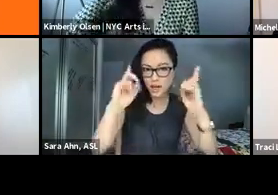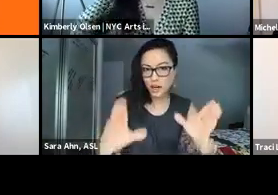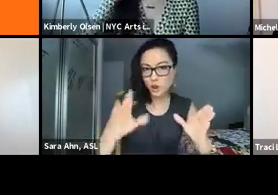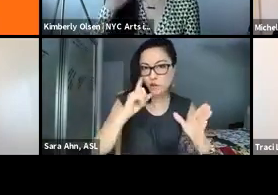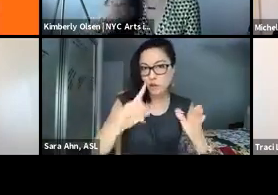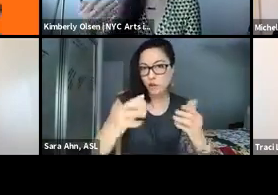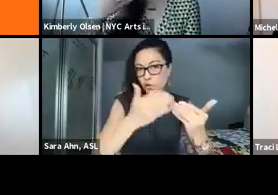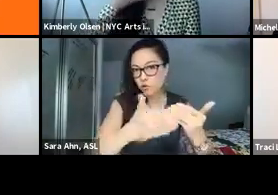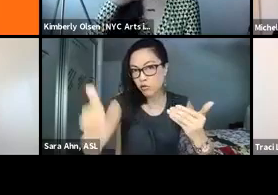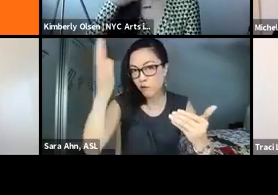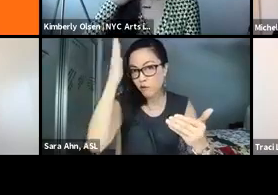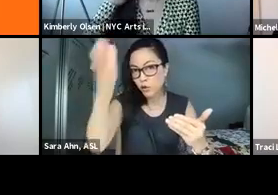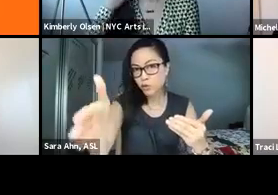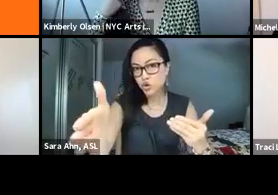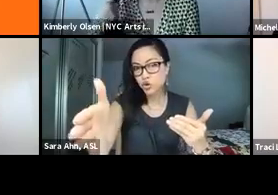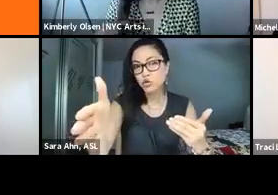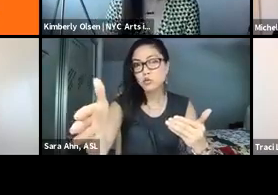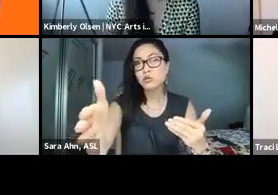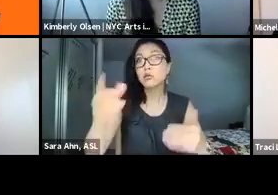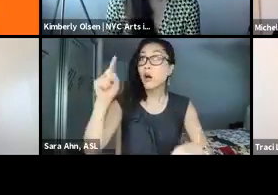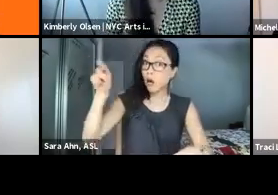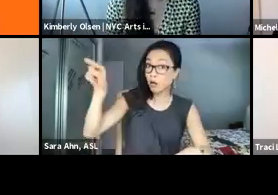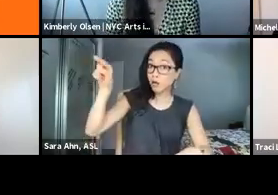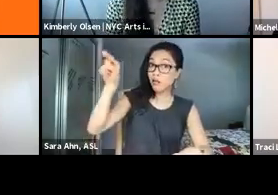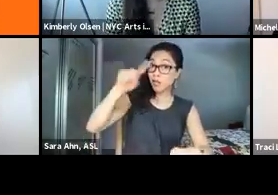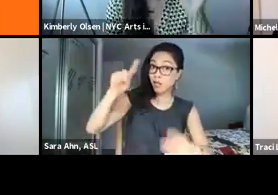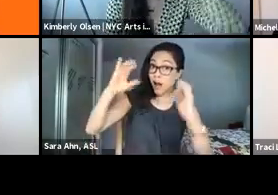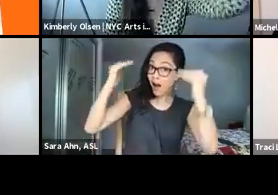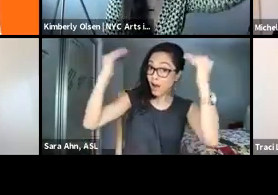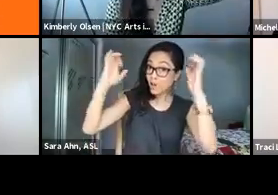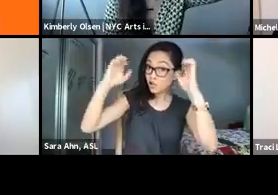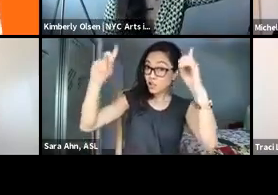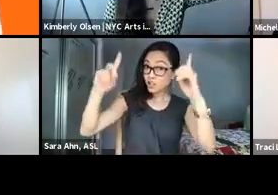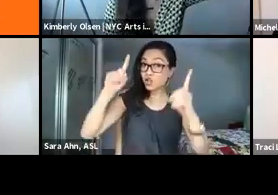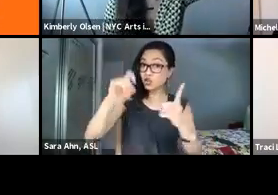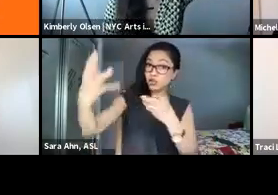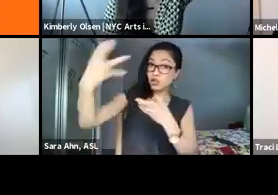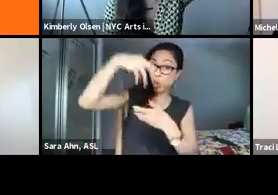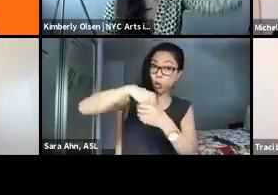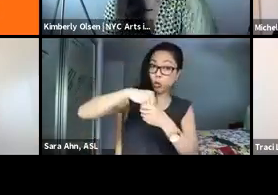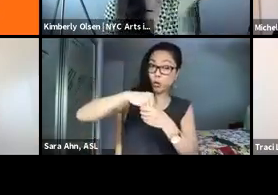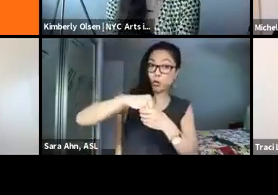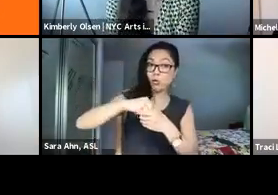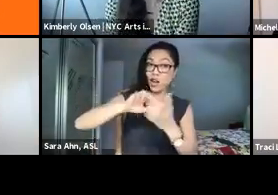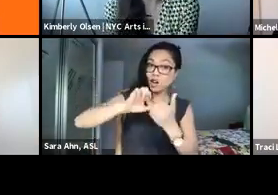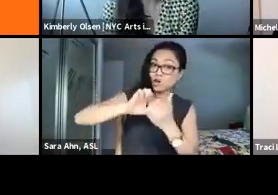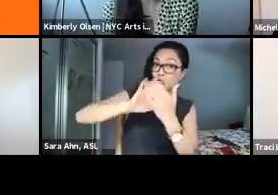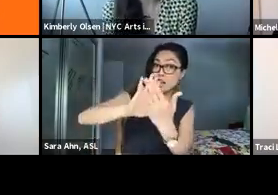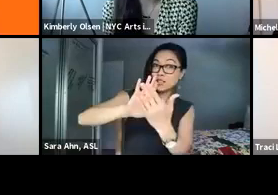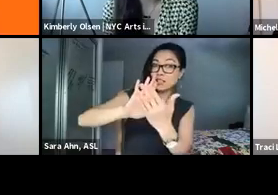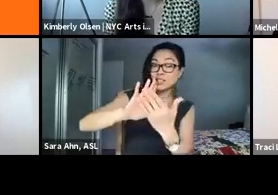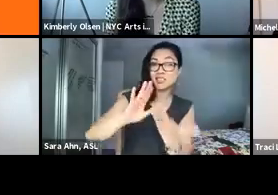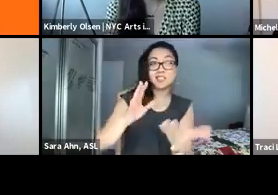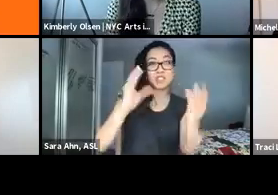other and over again, often what we get, we might get money for the class, the participation